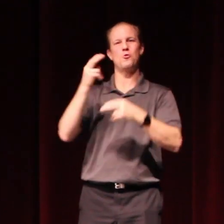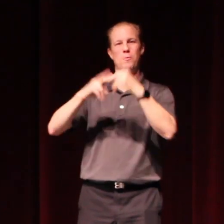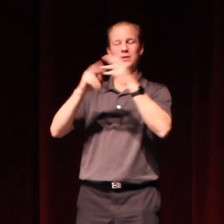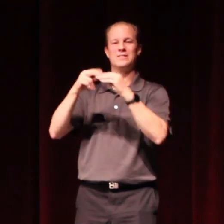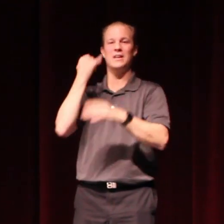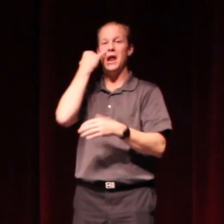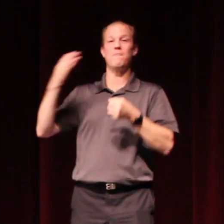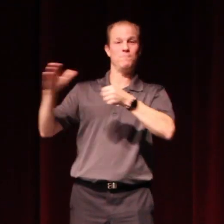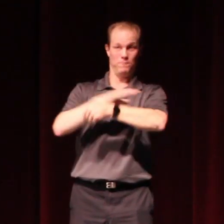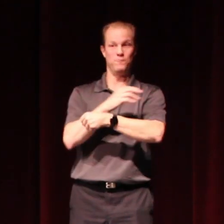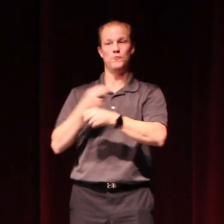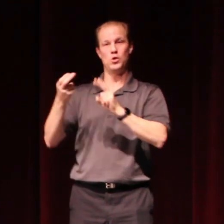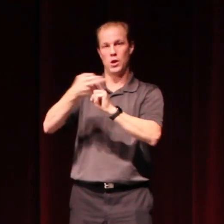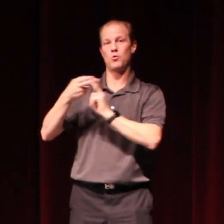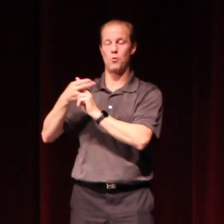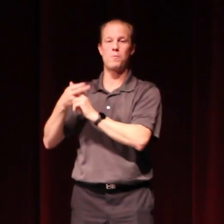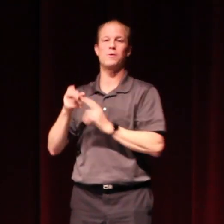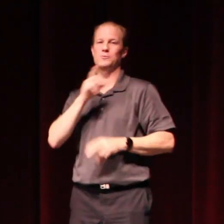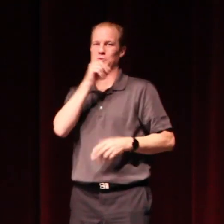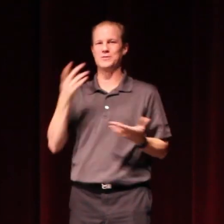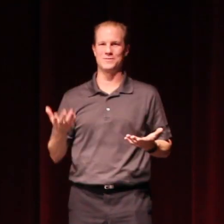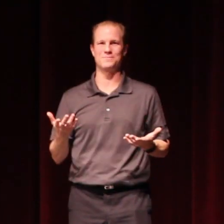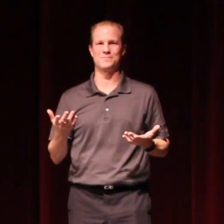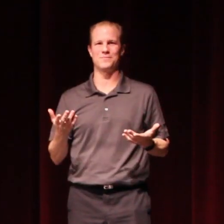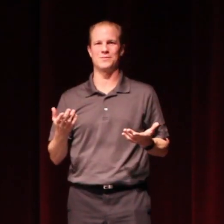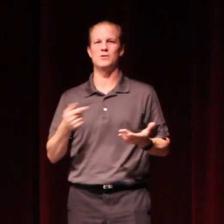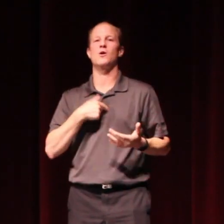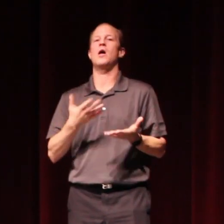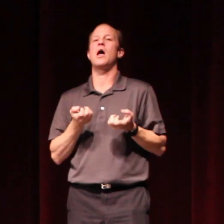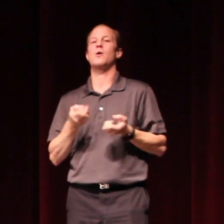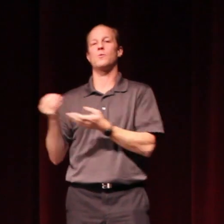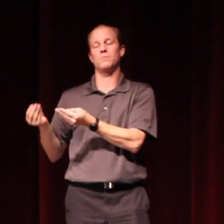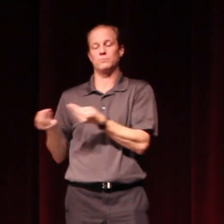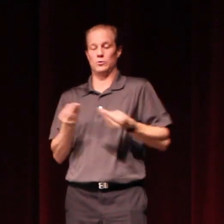I would like to bring what I know and have been through in my career to streamline